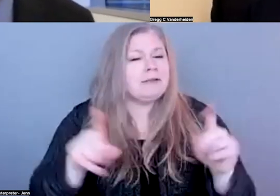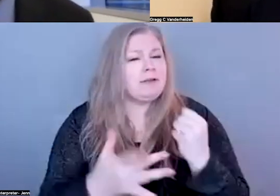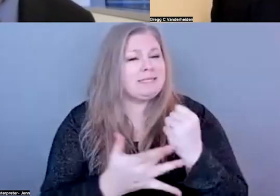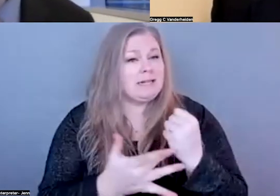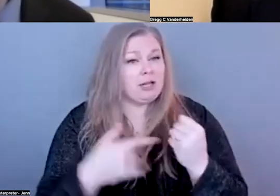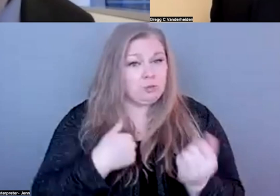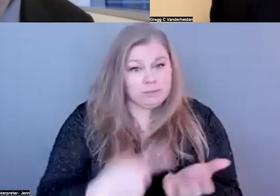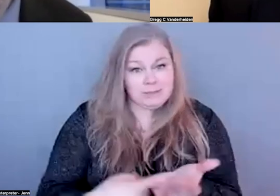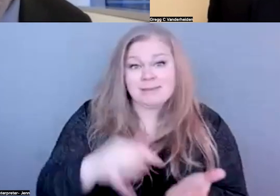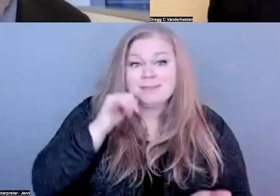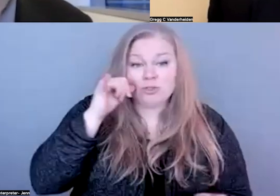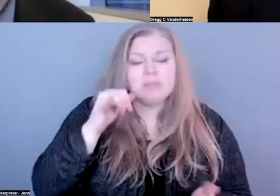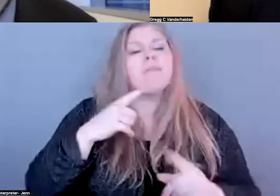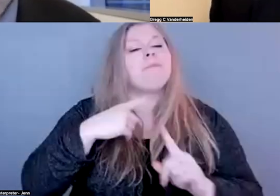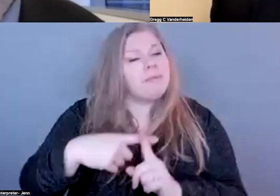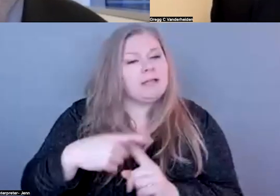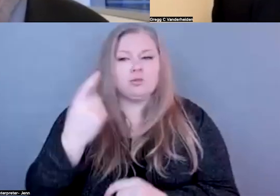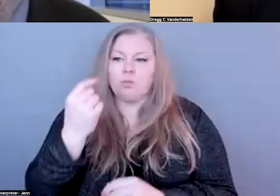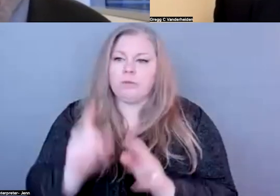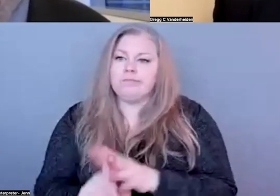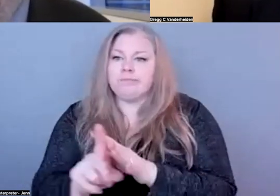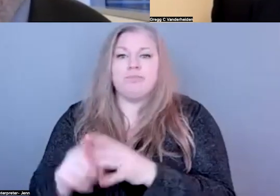as well as things that came up in the discussions yesterday,